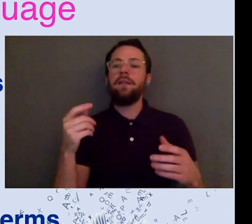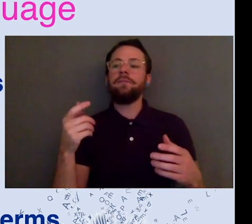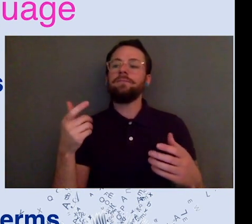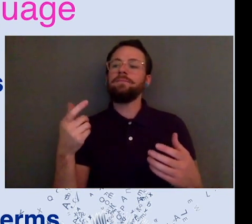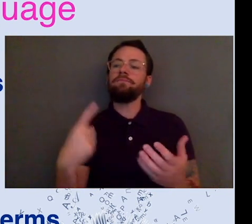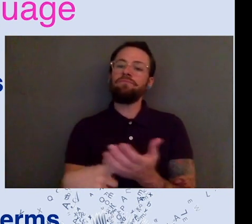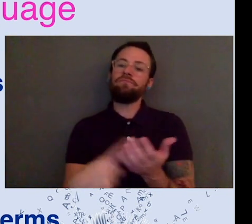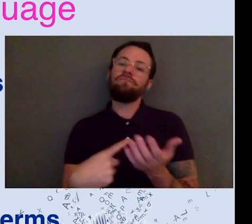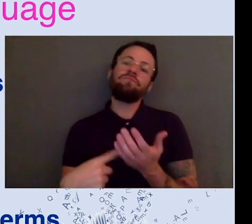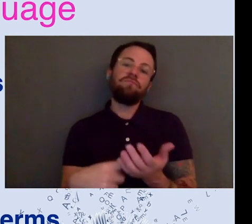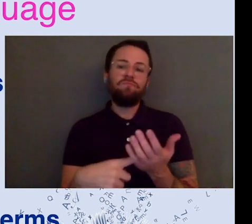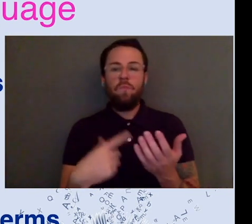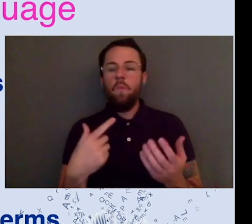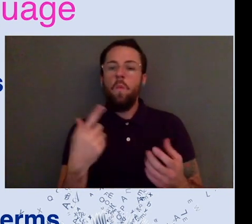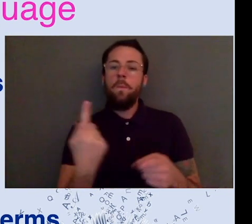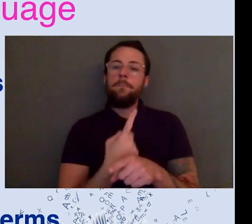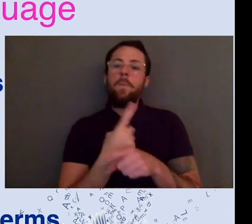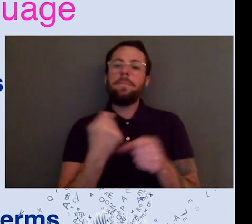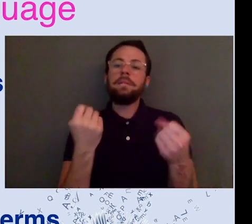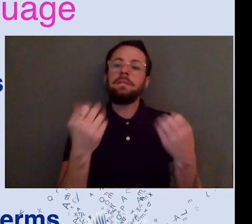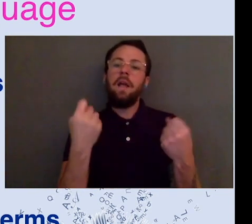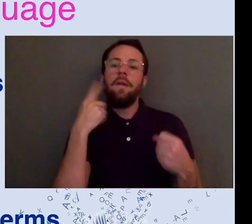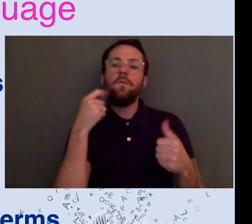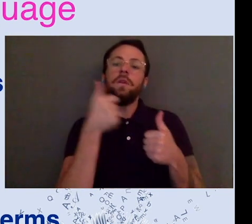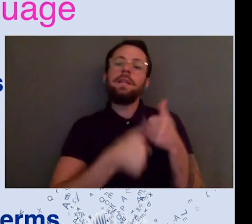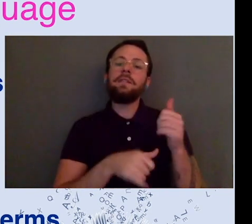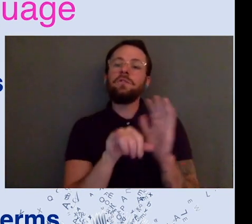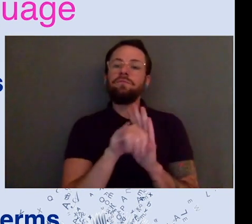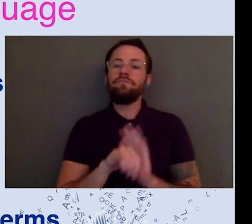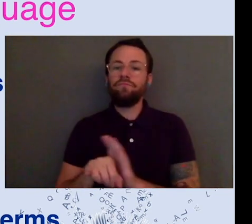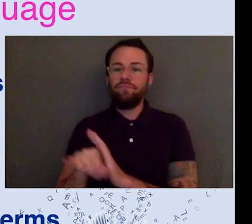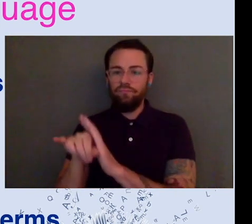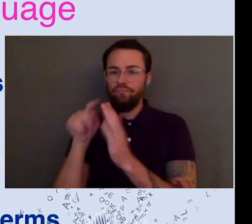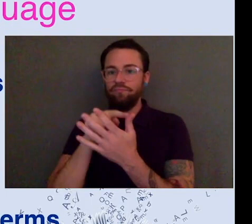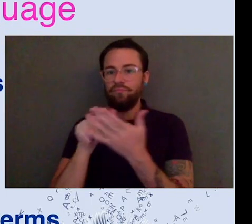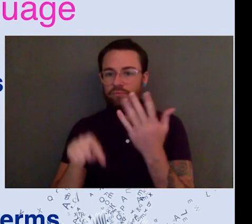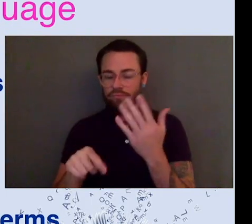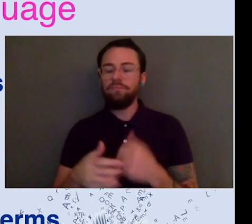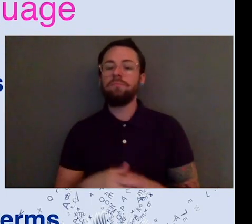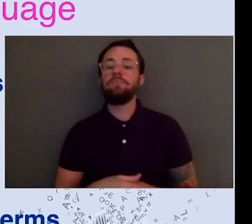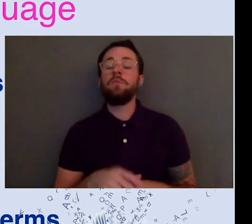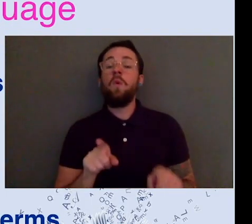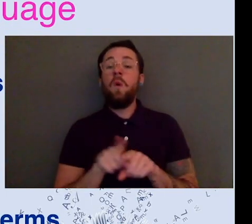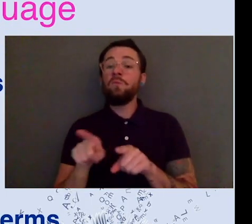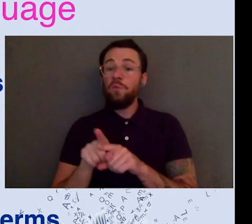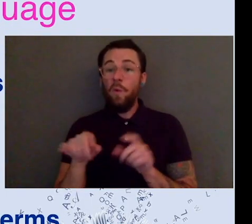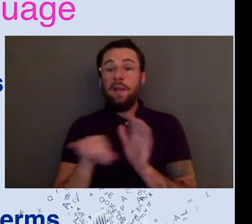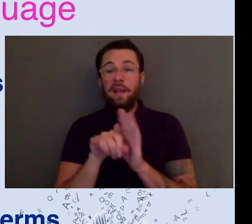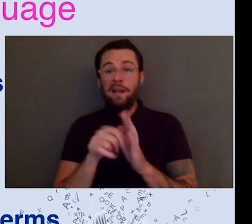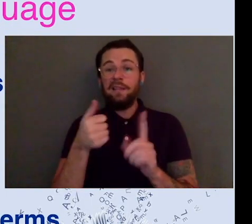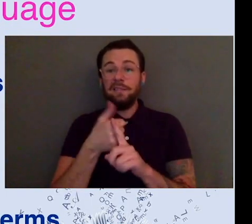we see written about in English and so we do use a lot of finger spelling.